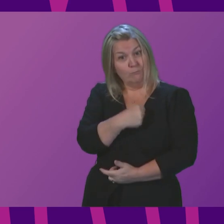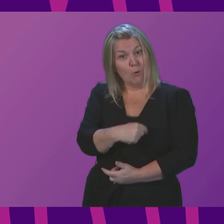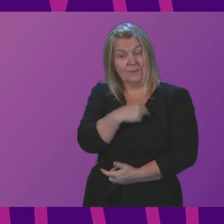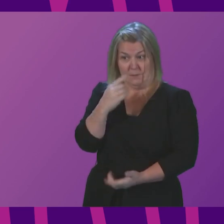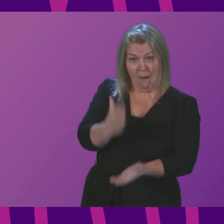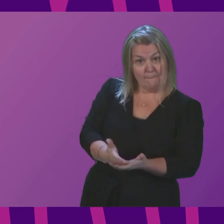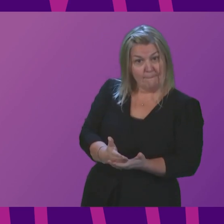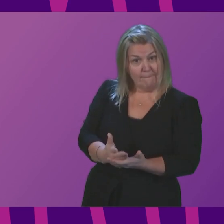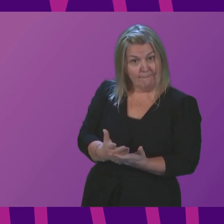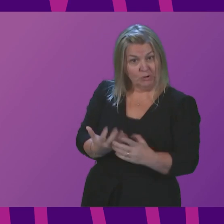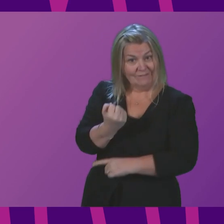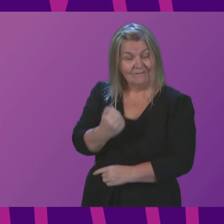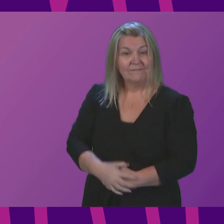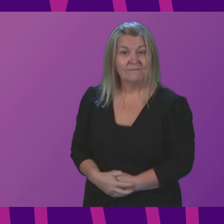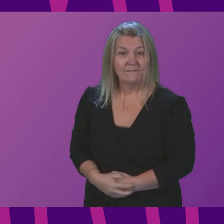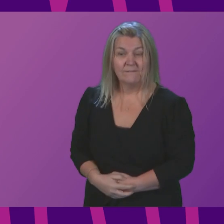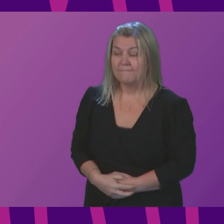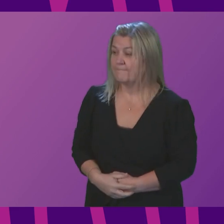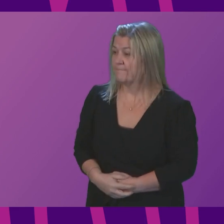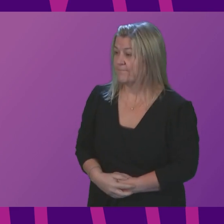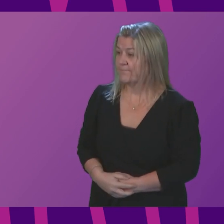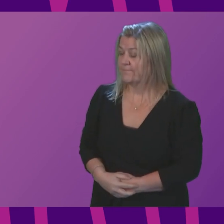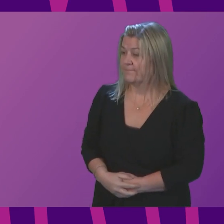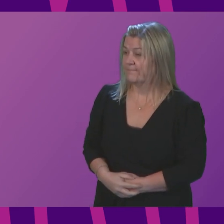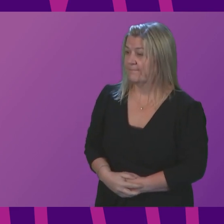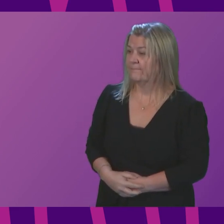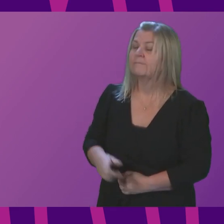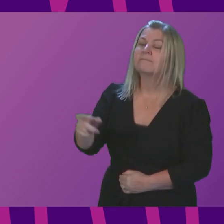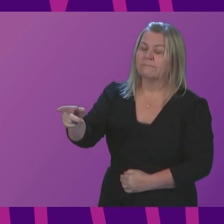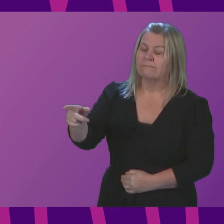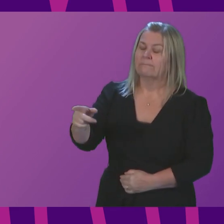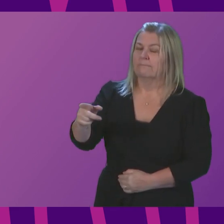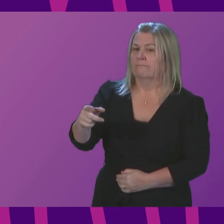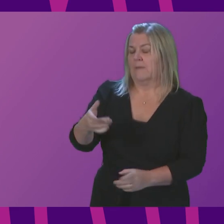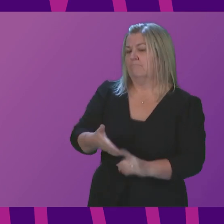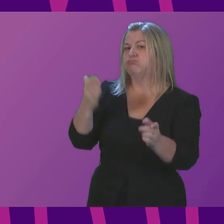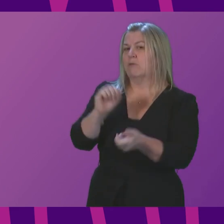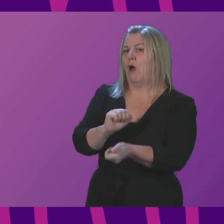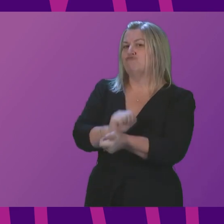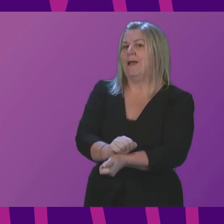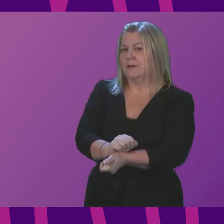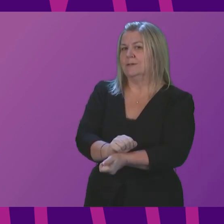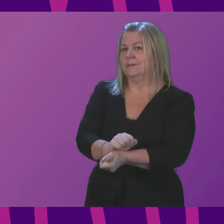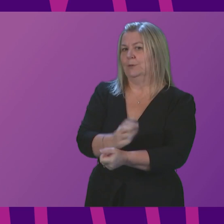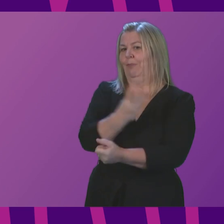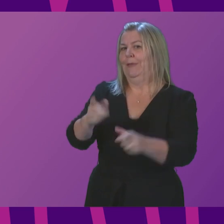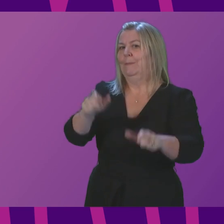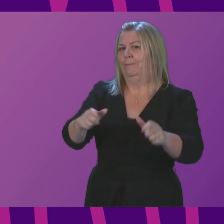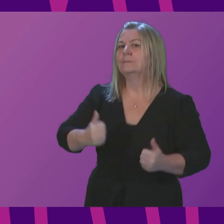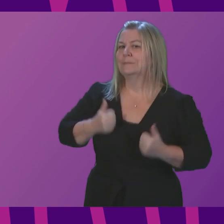First, in relation to the arrests that were reported this morning, in common with all